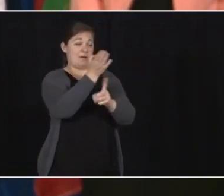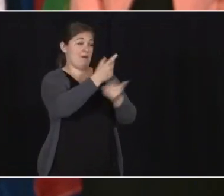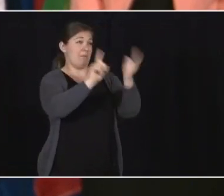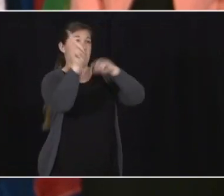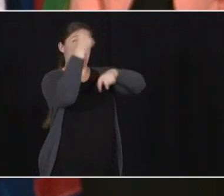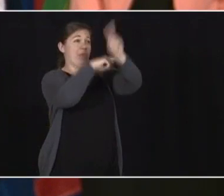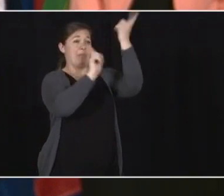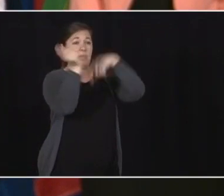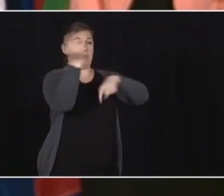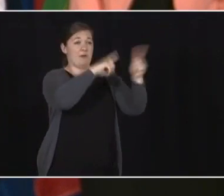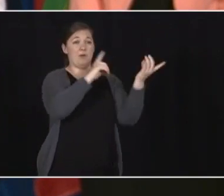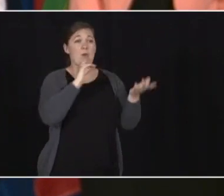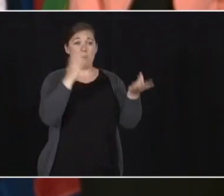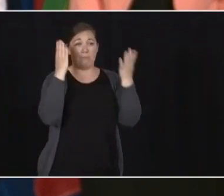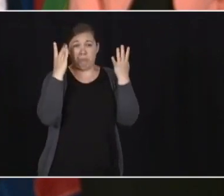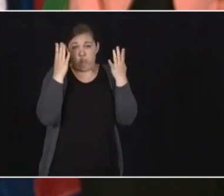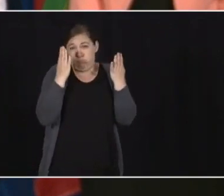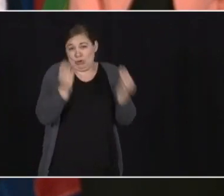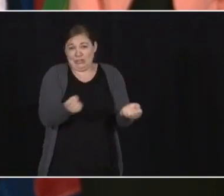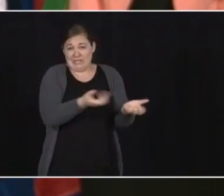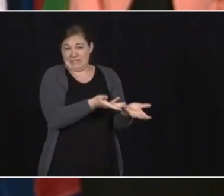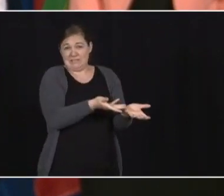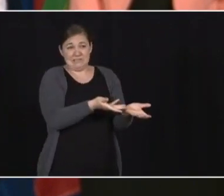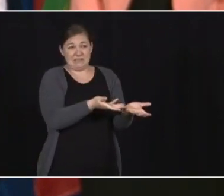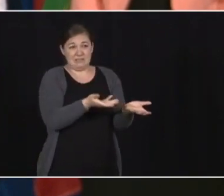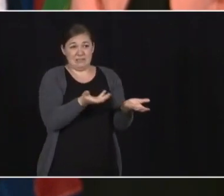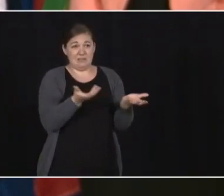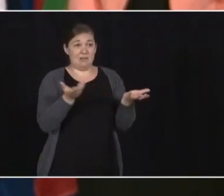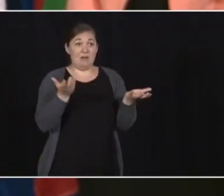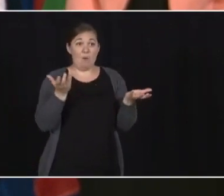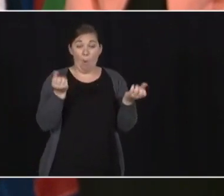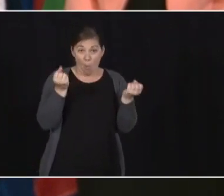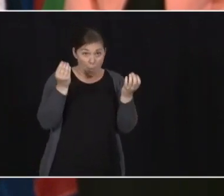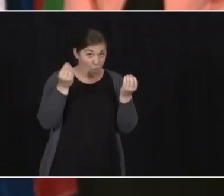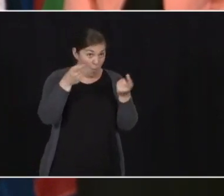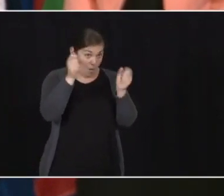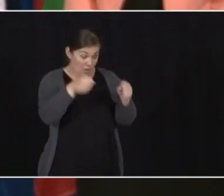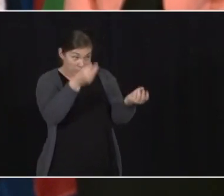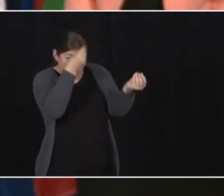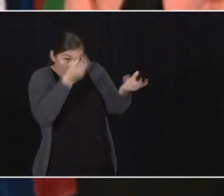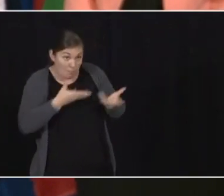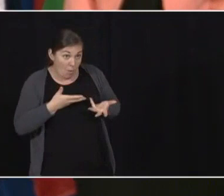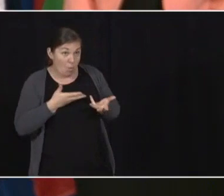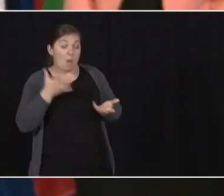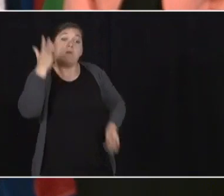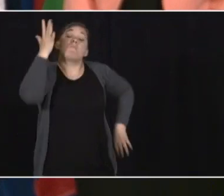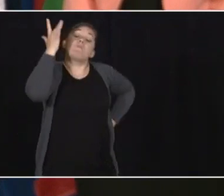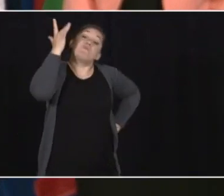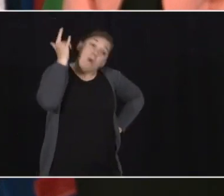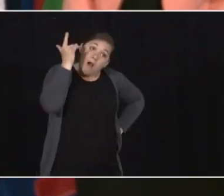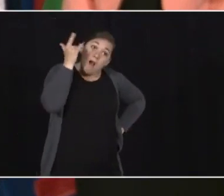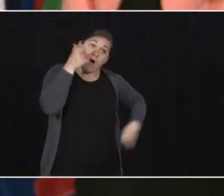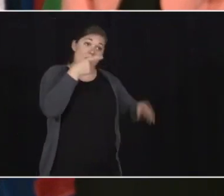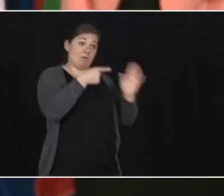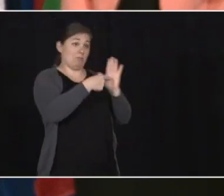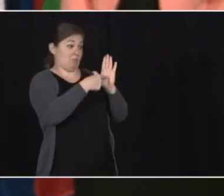I'm hoping that you administer Fullerton can both answer this. Why did it take the military going into these five homes to highlight these